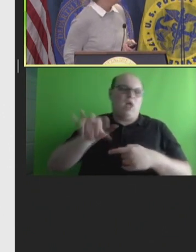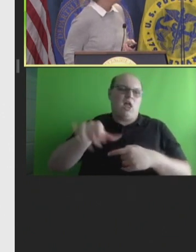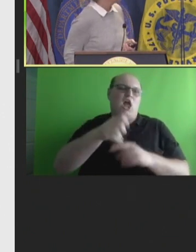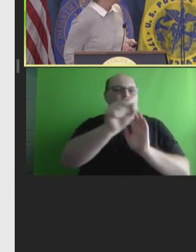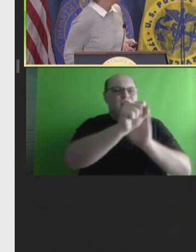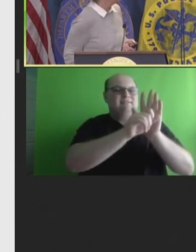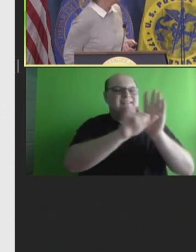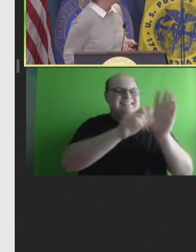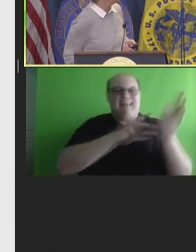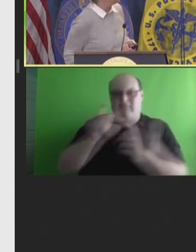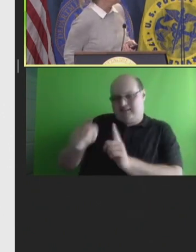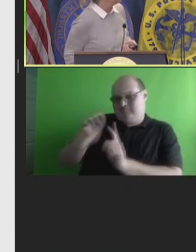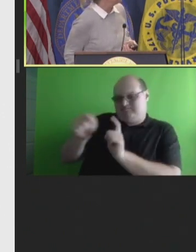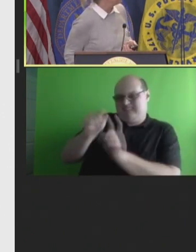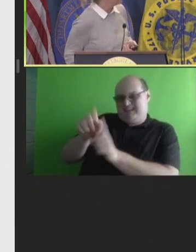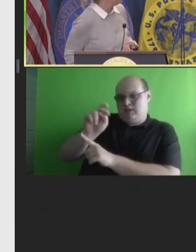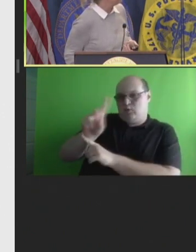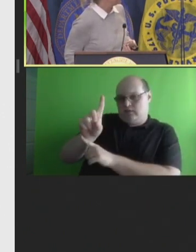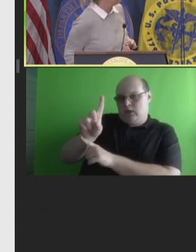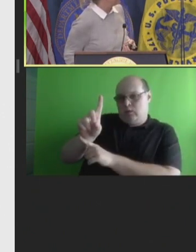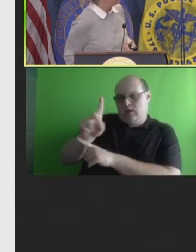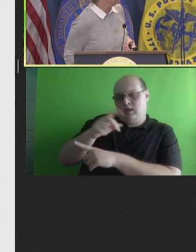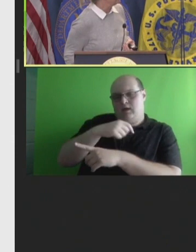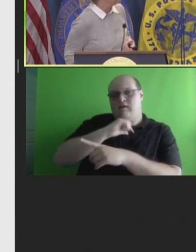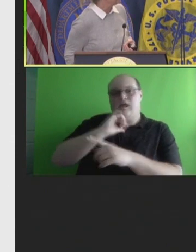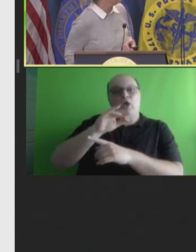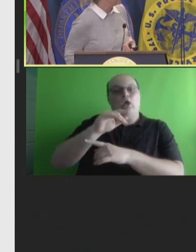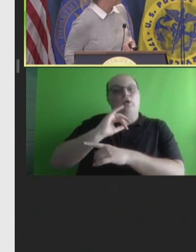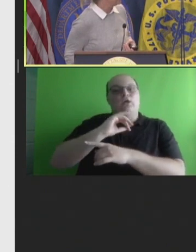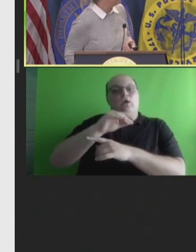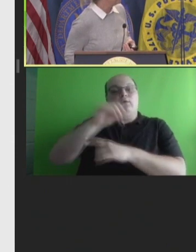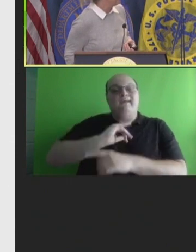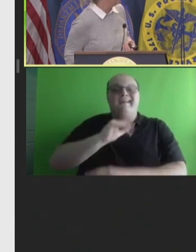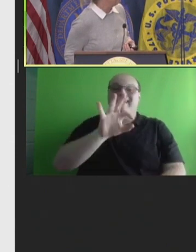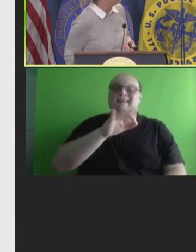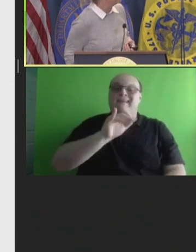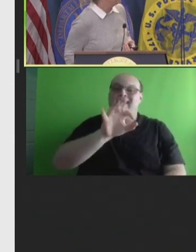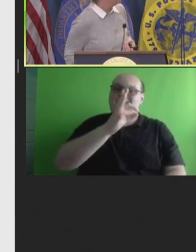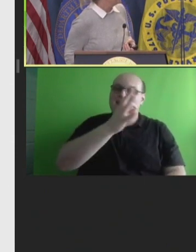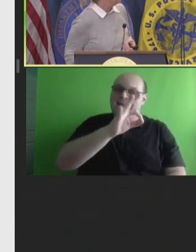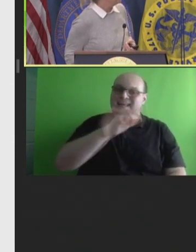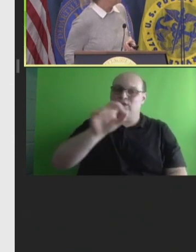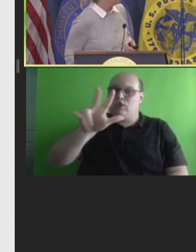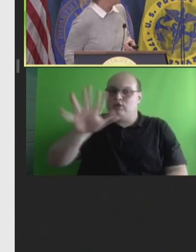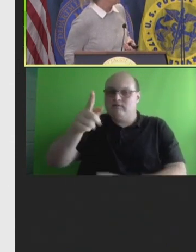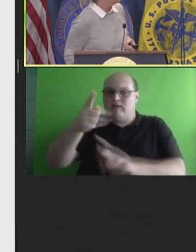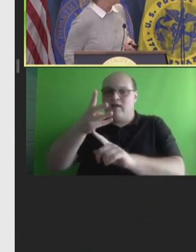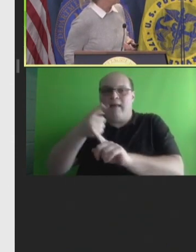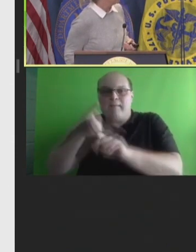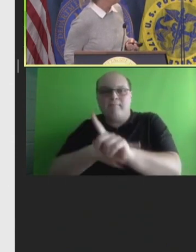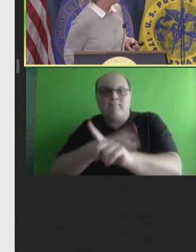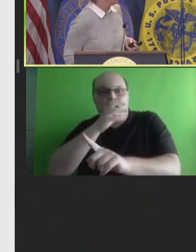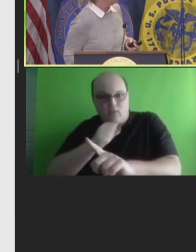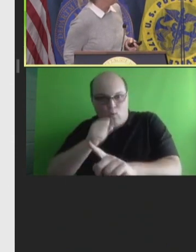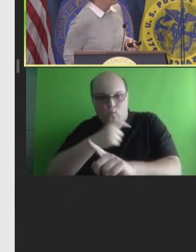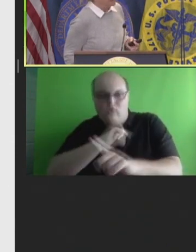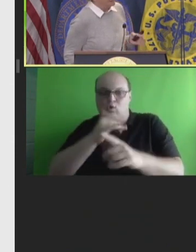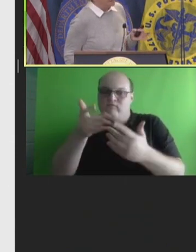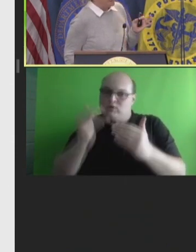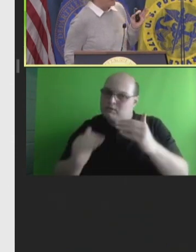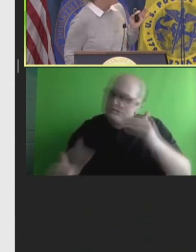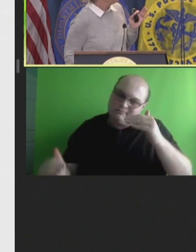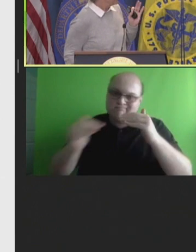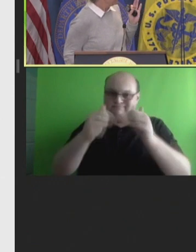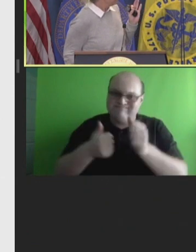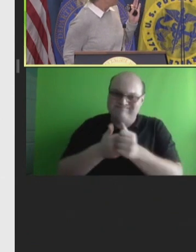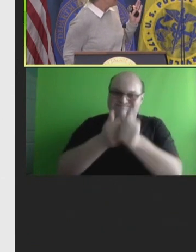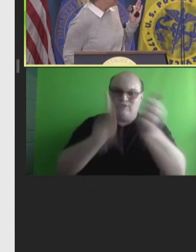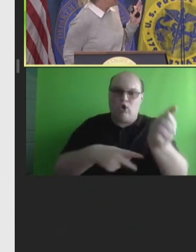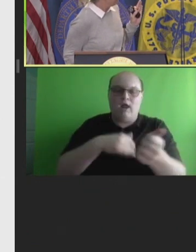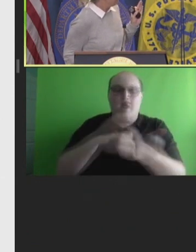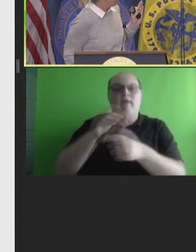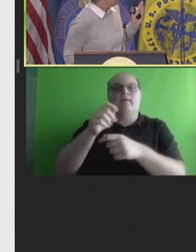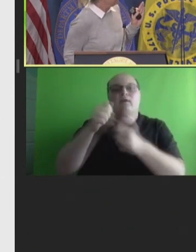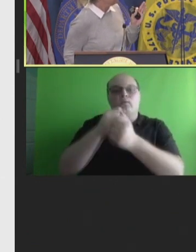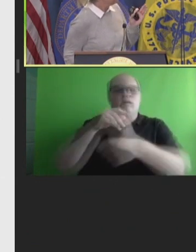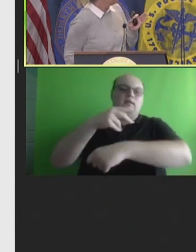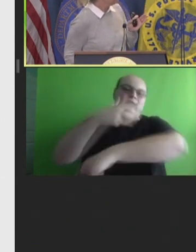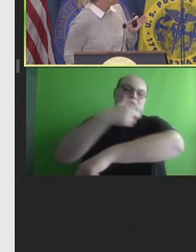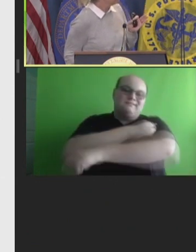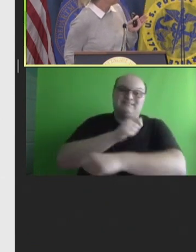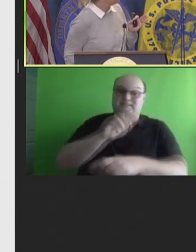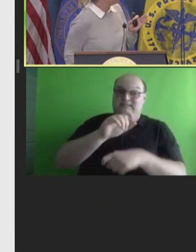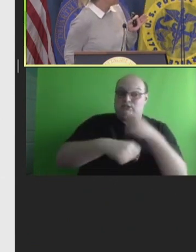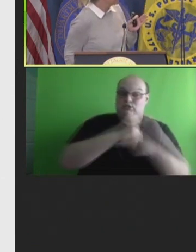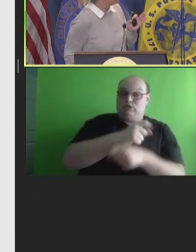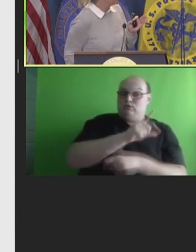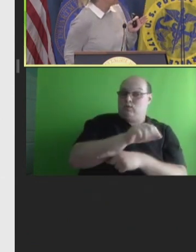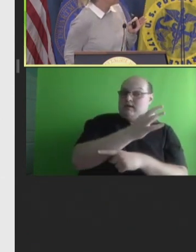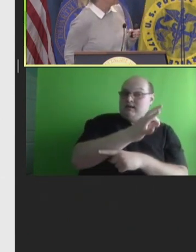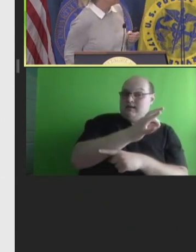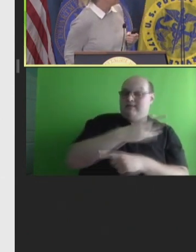So, this is the percent of 19 to 35-month-olds who are up to date in 2019 versus 2022.